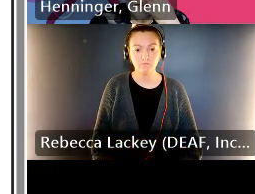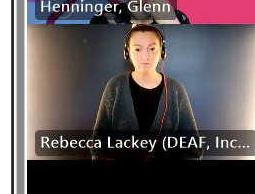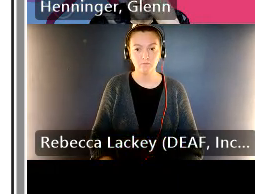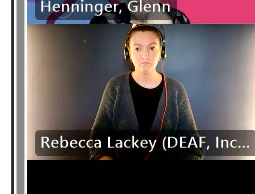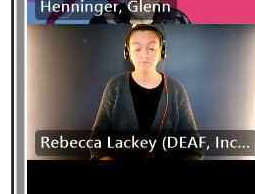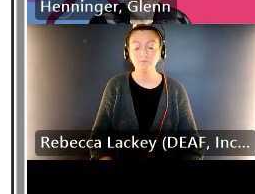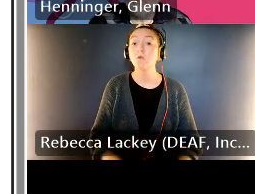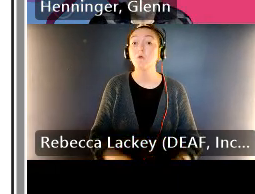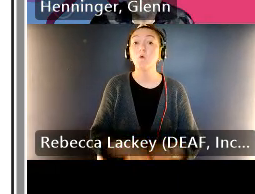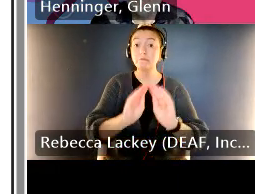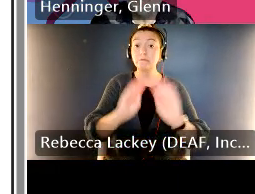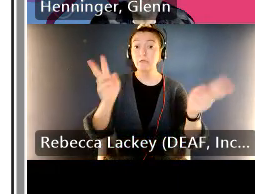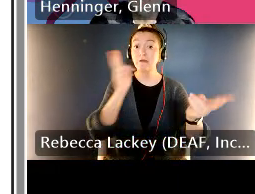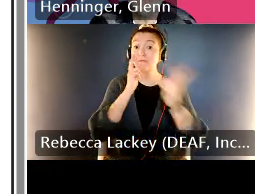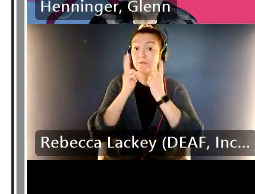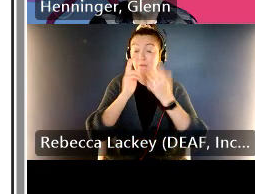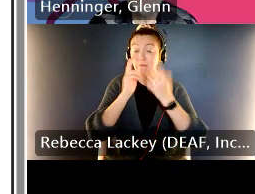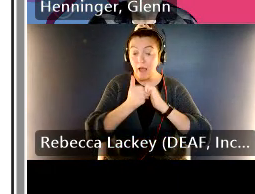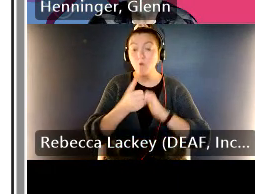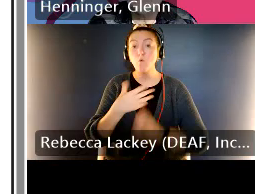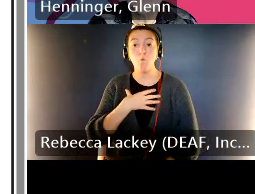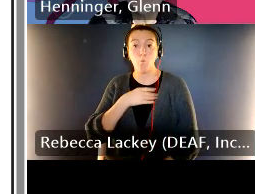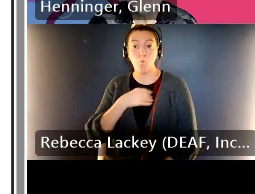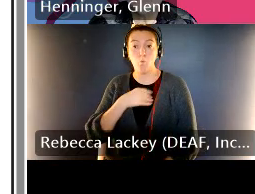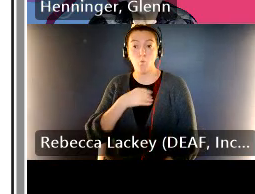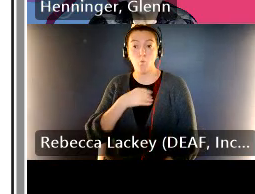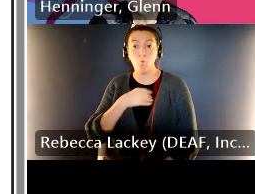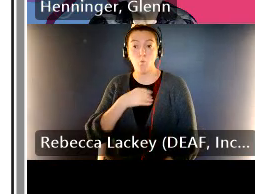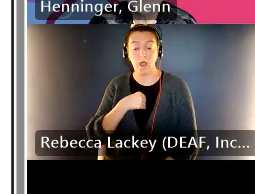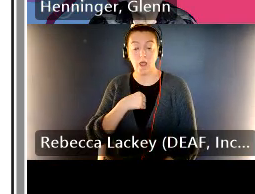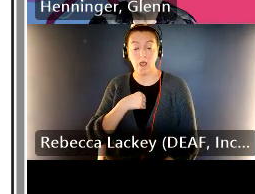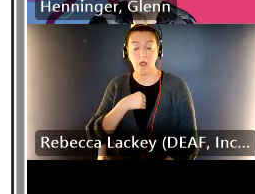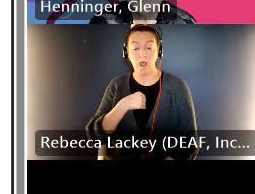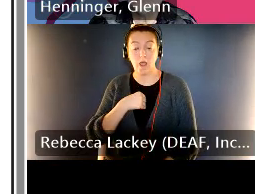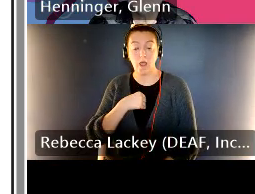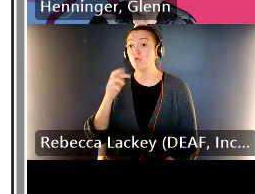white thermoplastic pavement markings will be also added on the top,